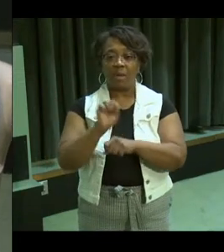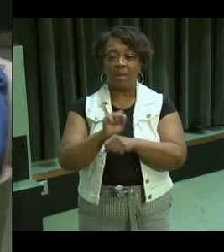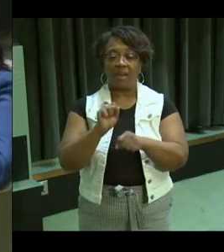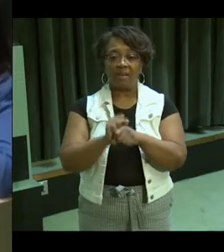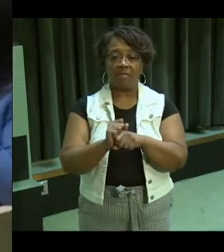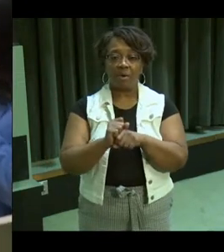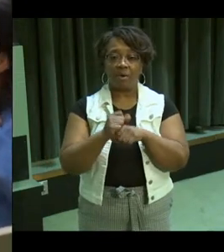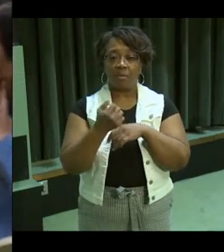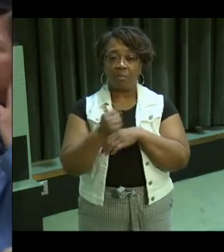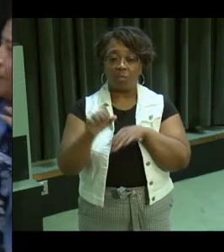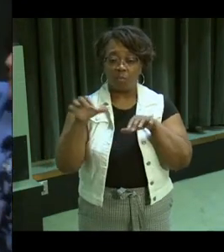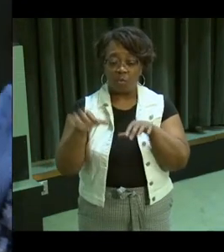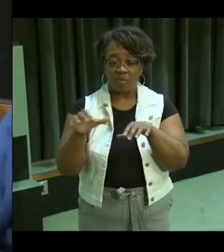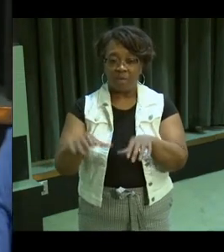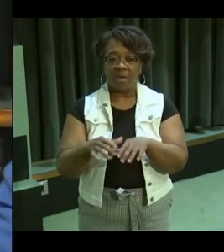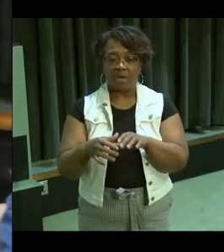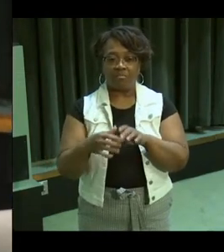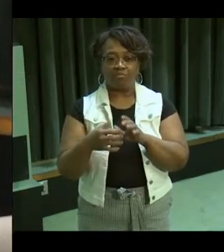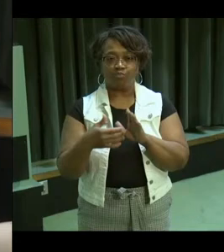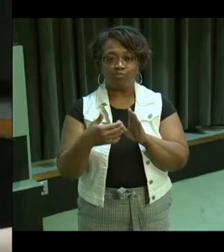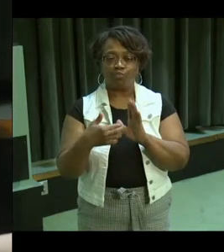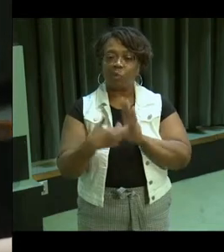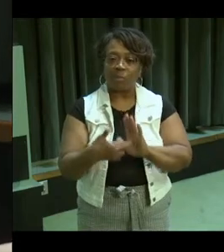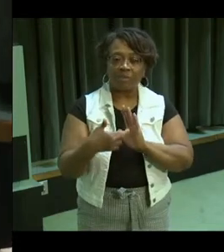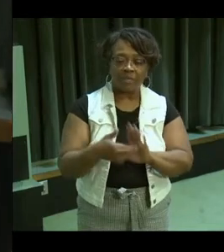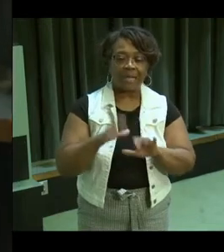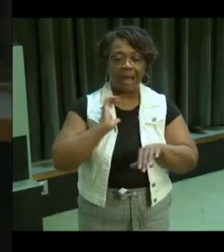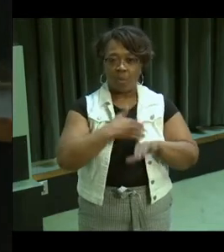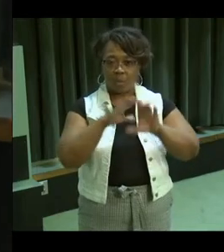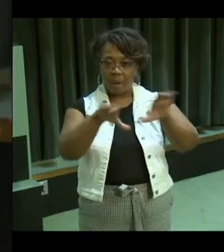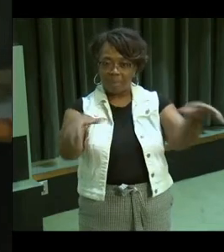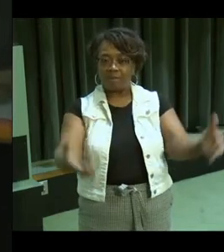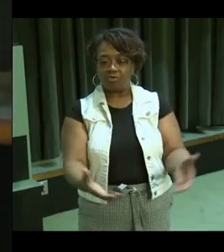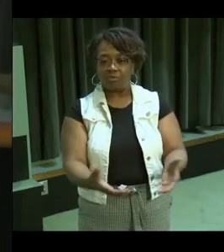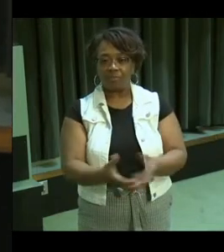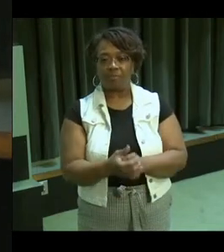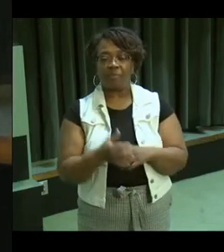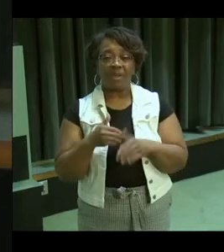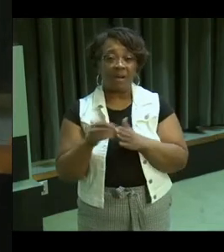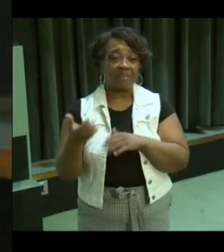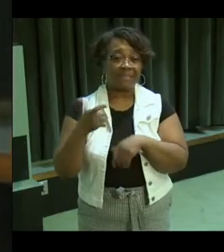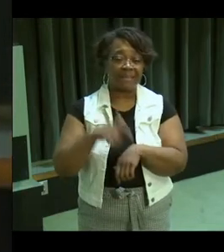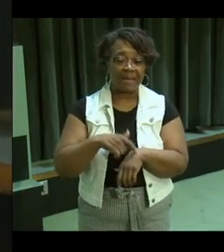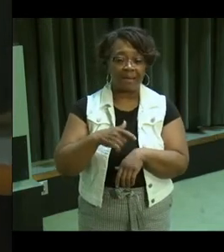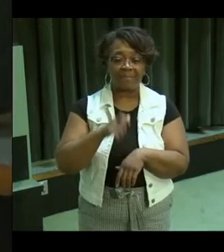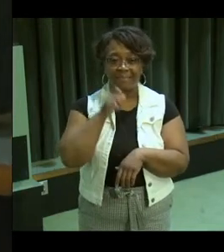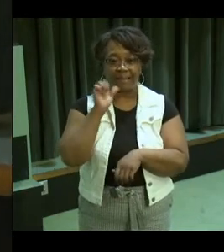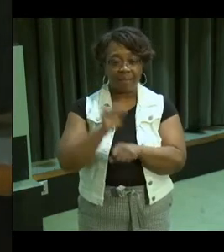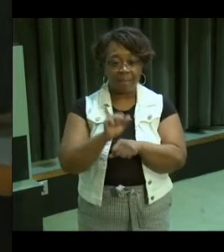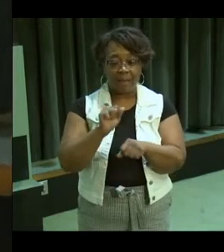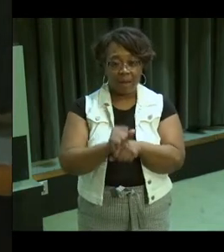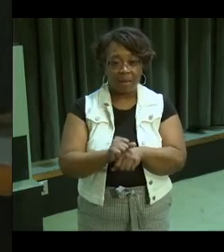reflect our population as a whole, you know? So, you know, a